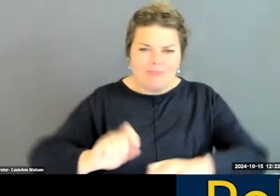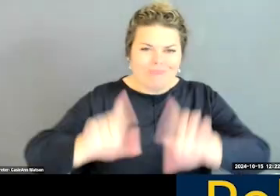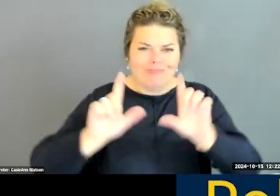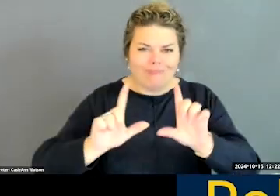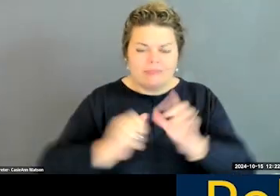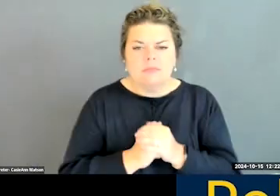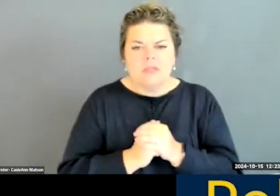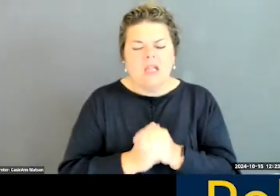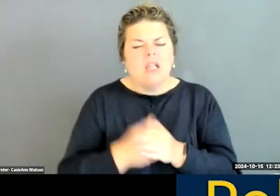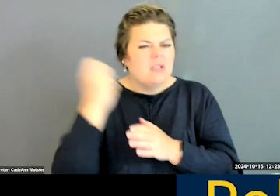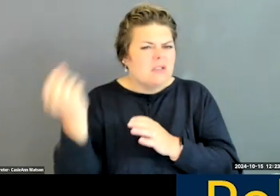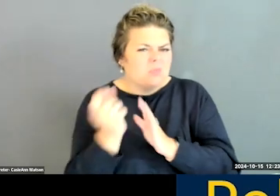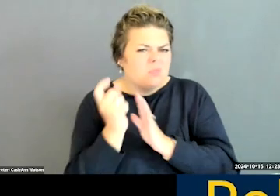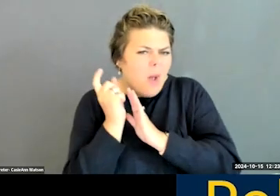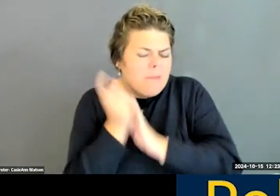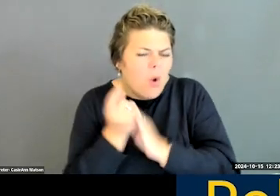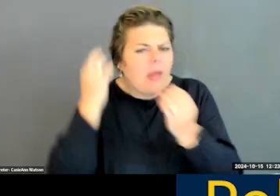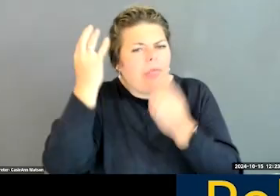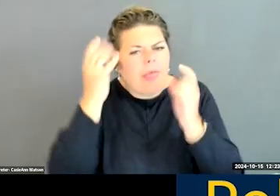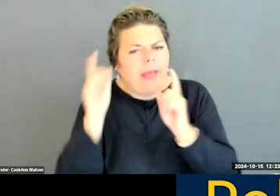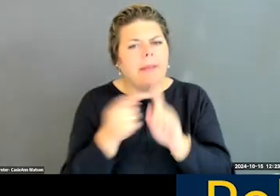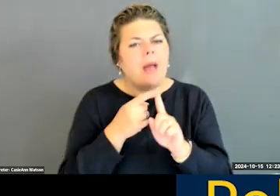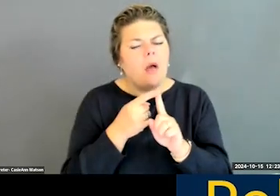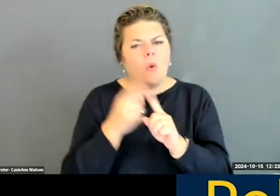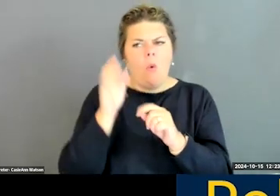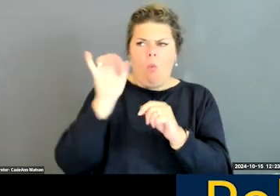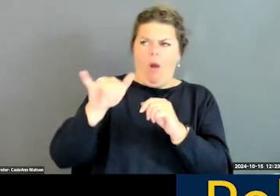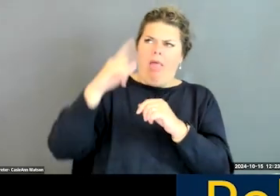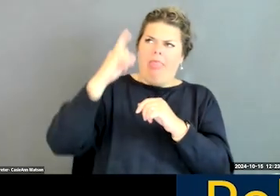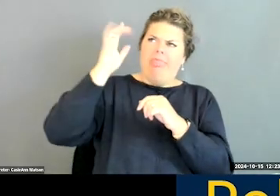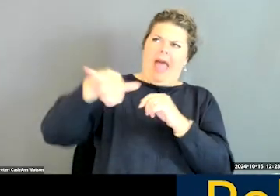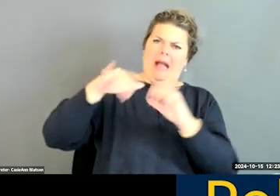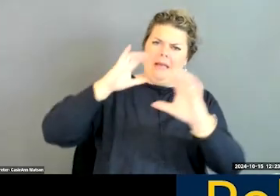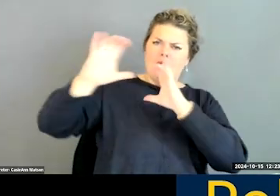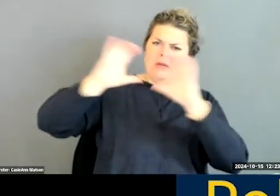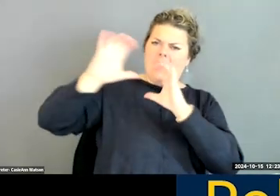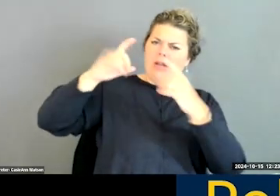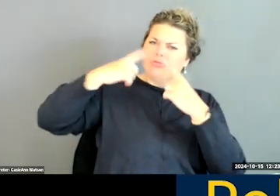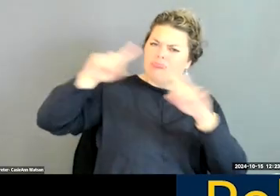I want you to take a moment and think about why effective communication is important to you.